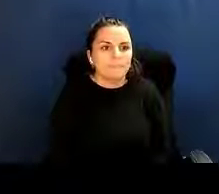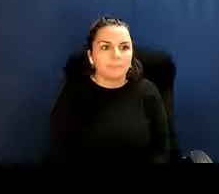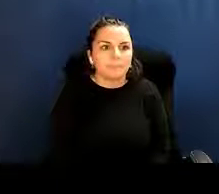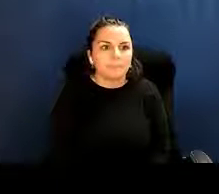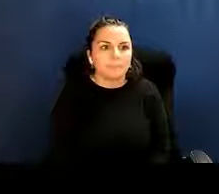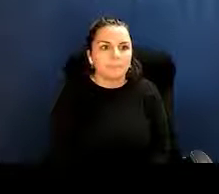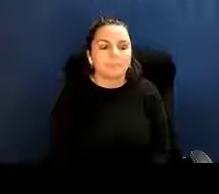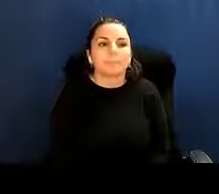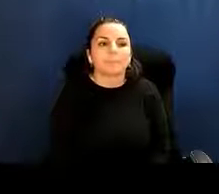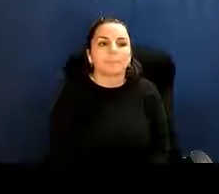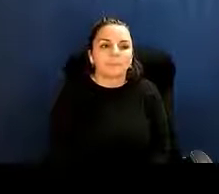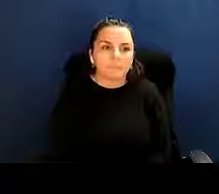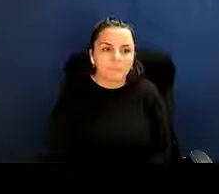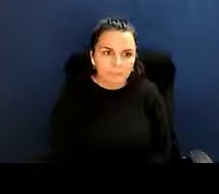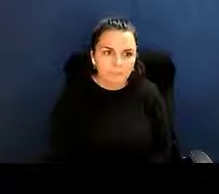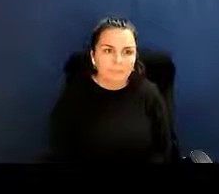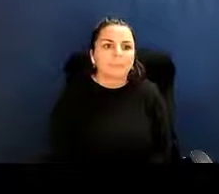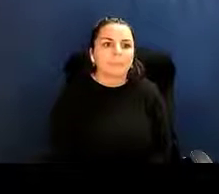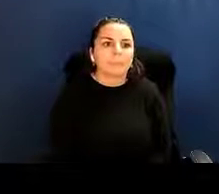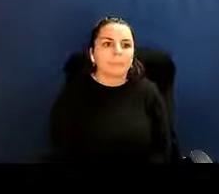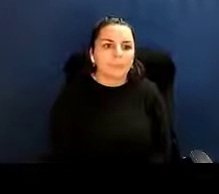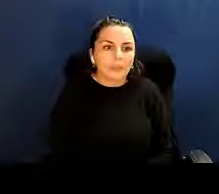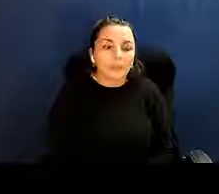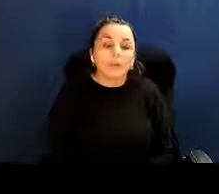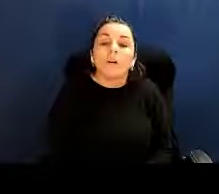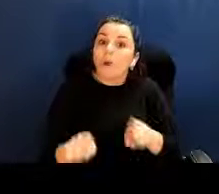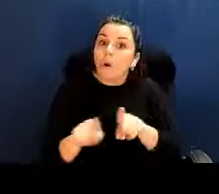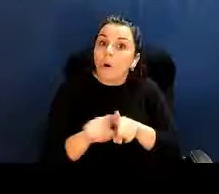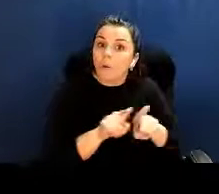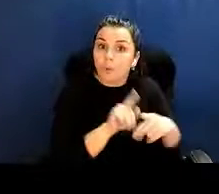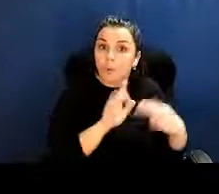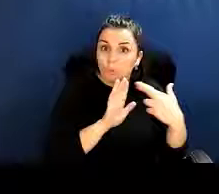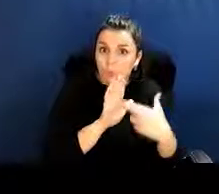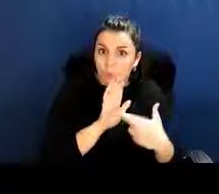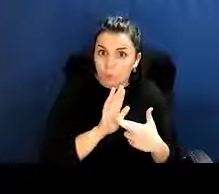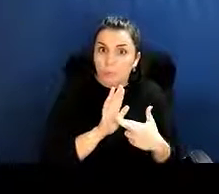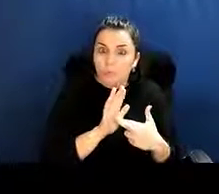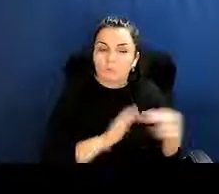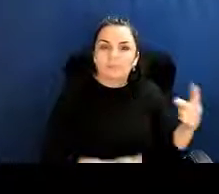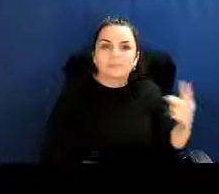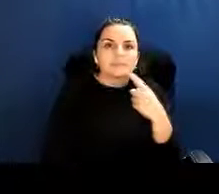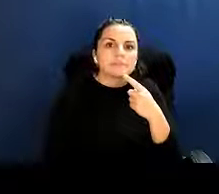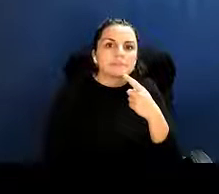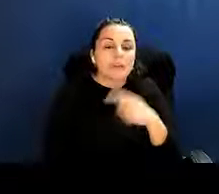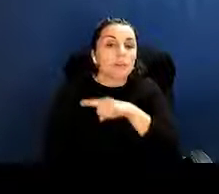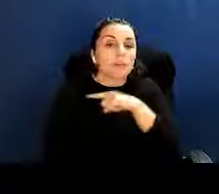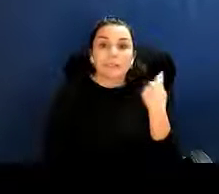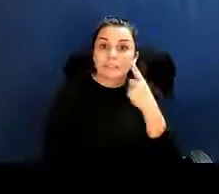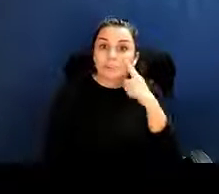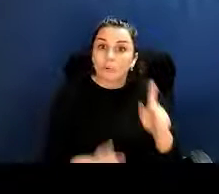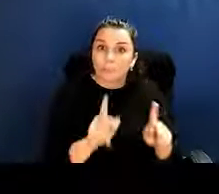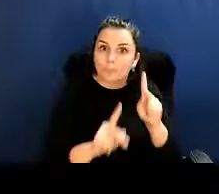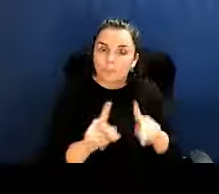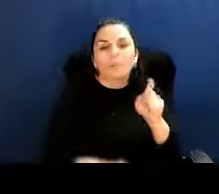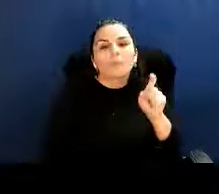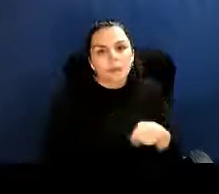Now the regulations also stipulate that risks to subjects be reasonable in relation